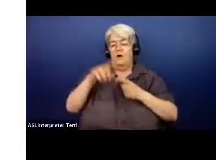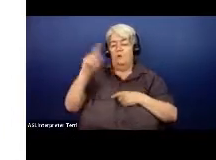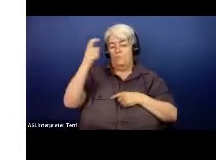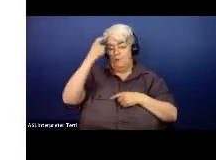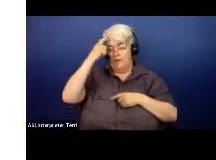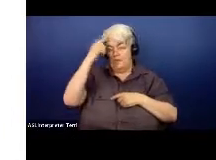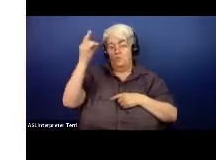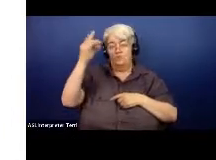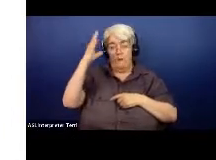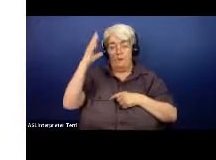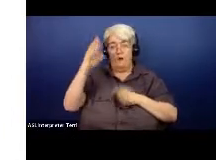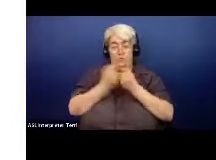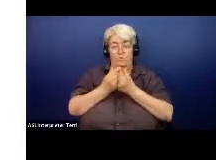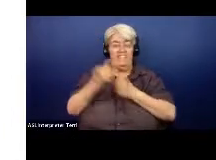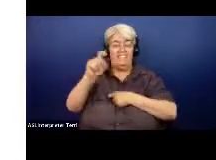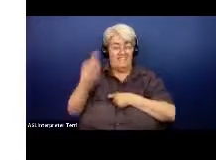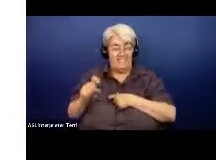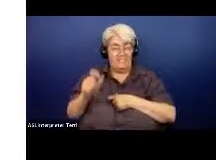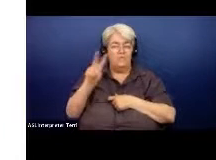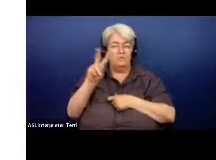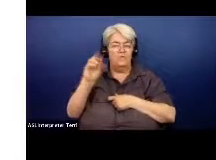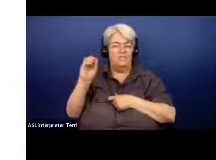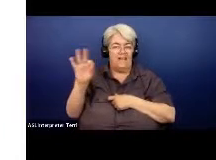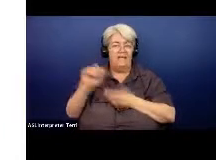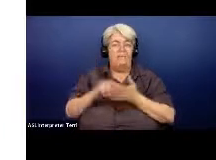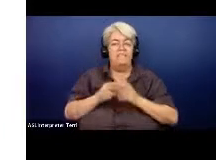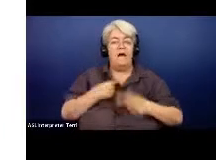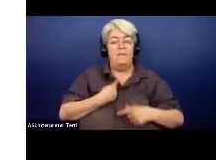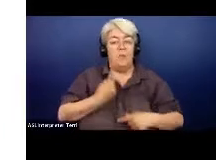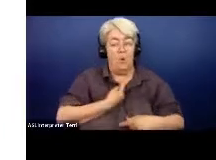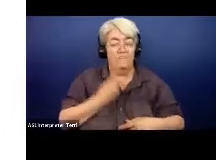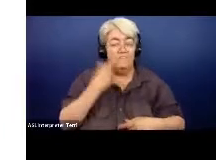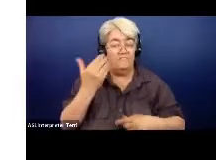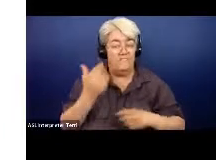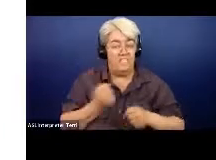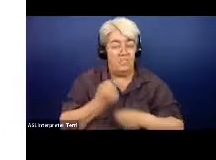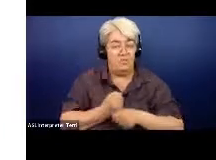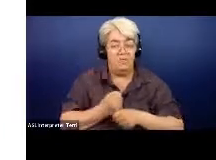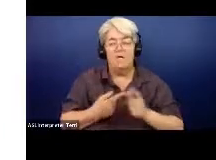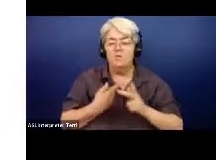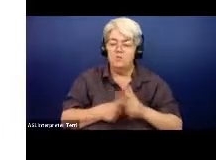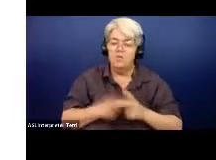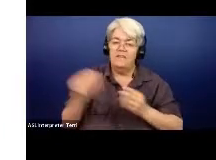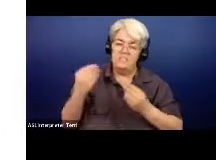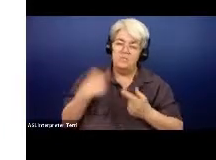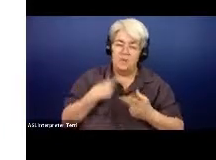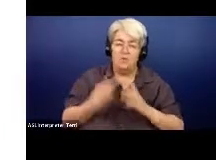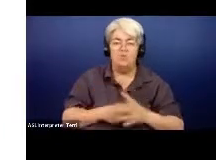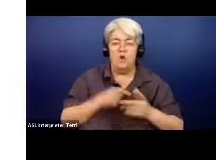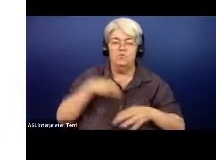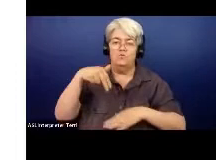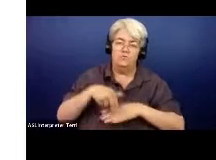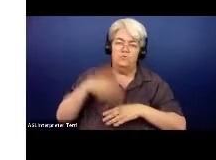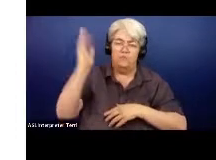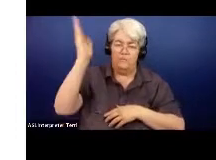It was 15 years. I began doing some speaking under their training working under the department